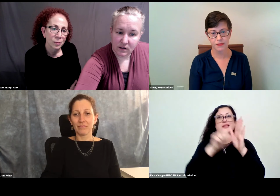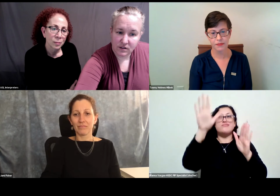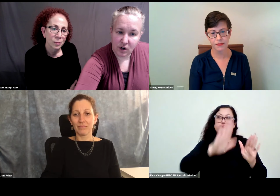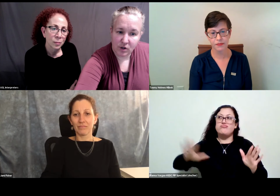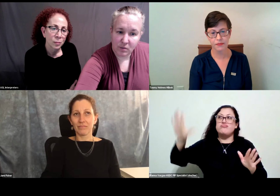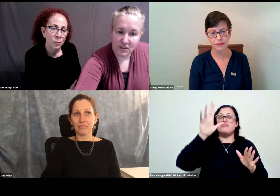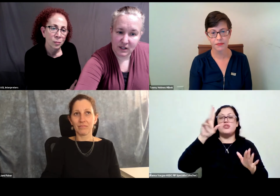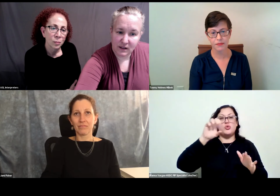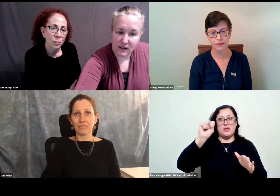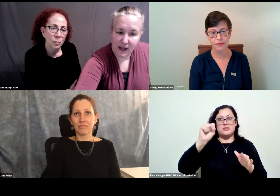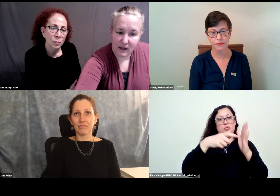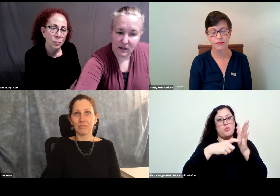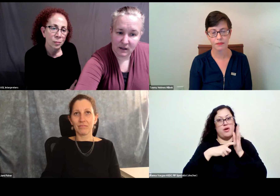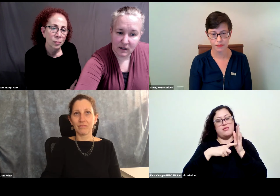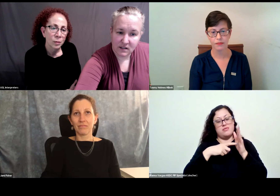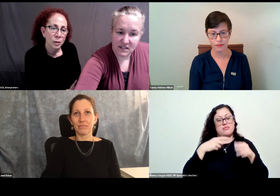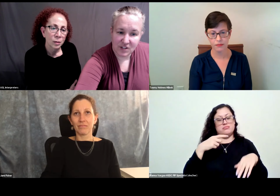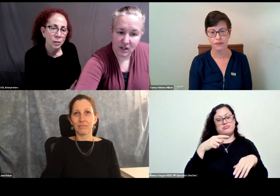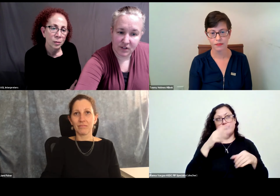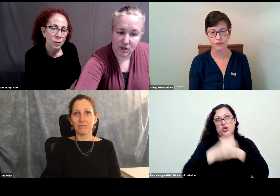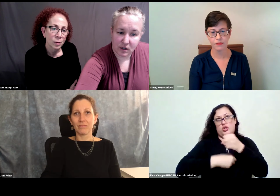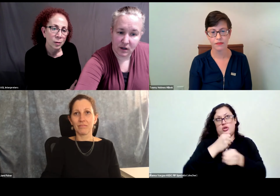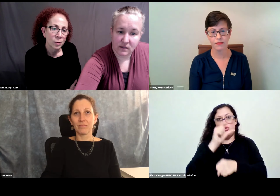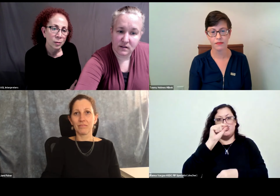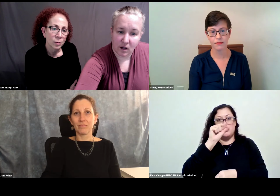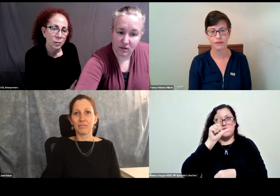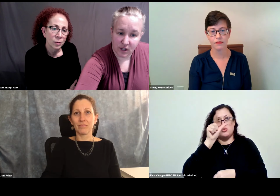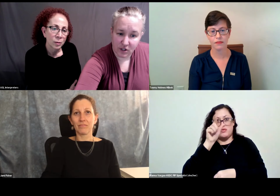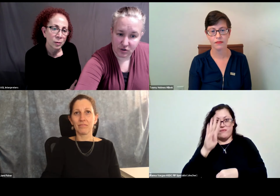So, you mentioned that States all over you all over the country.